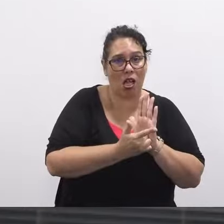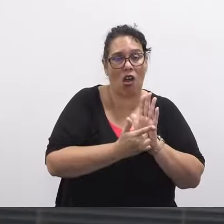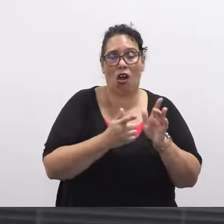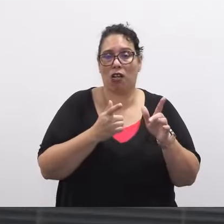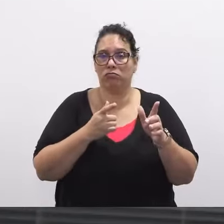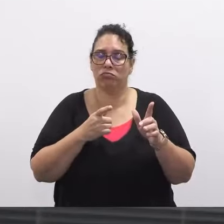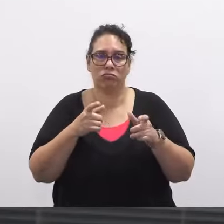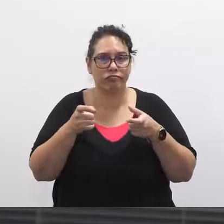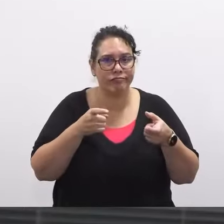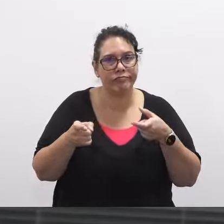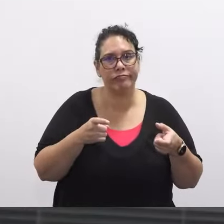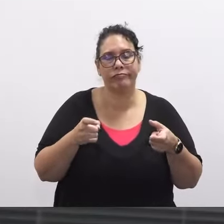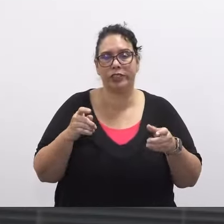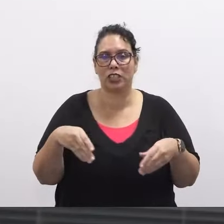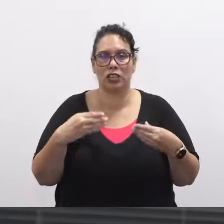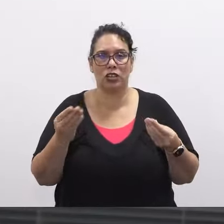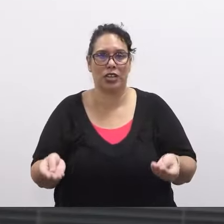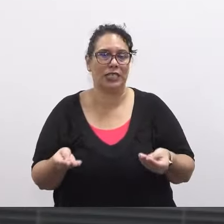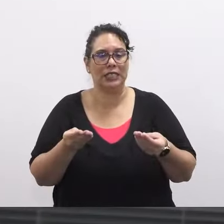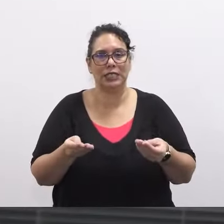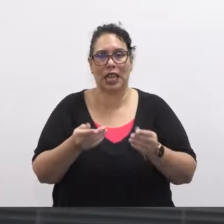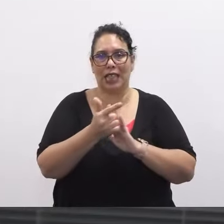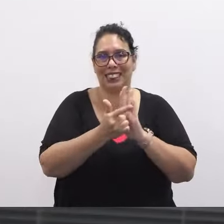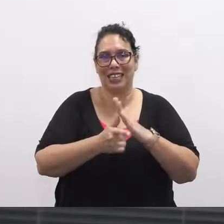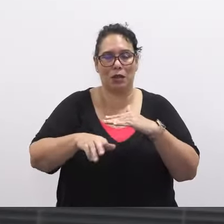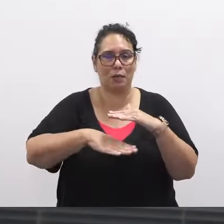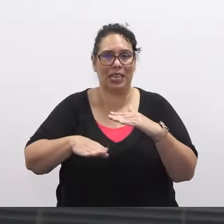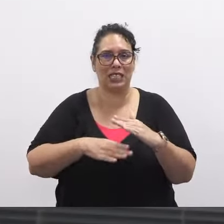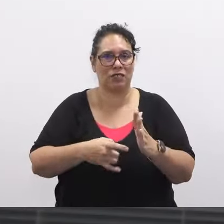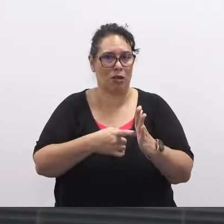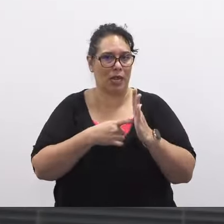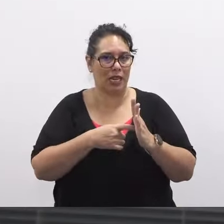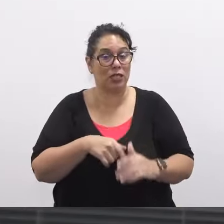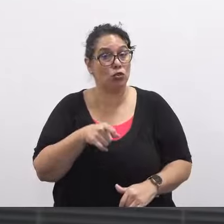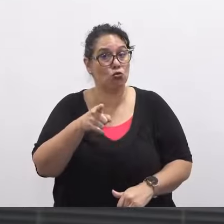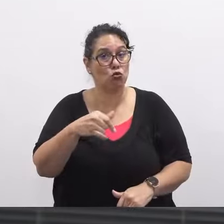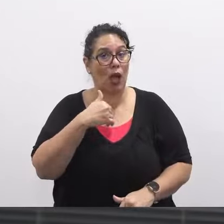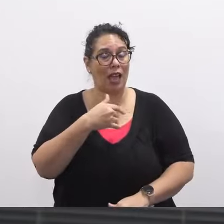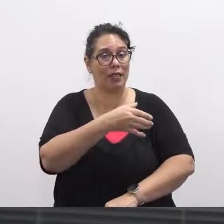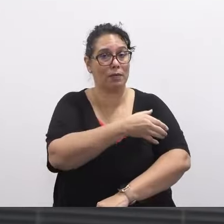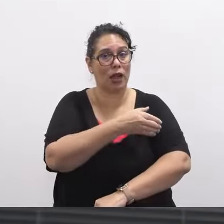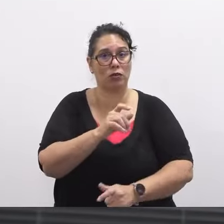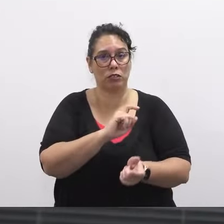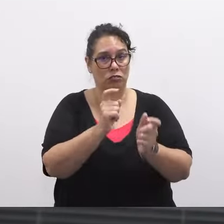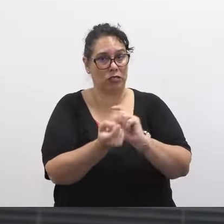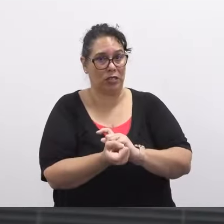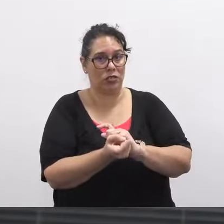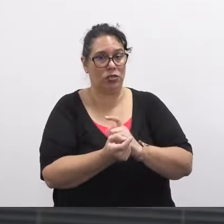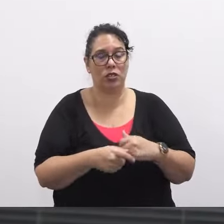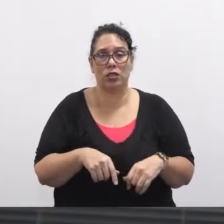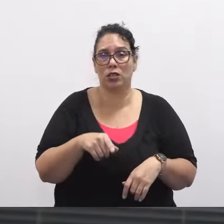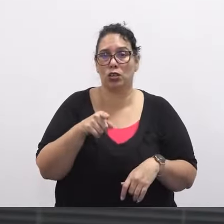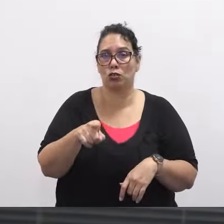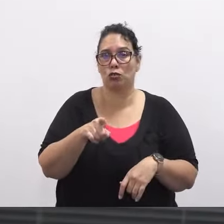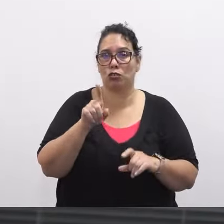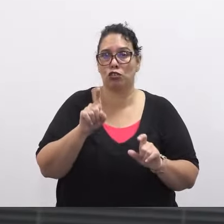that grants illegal basis for mandates. You have the power to make the change. You can and should remove all mandates